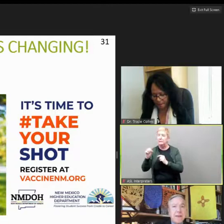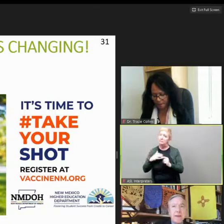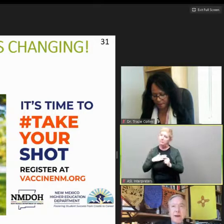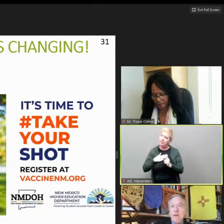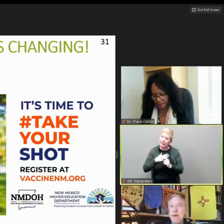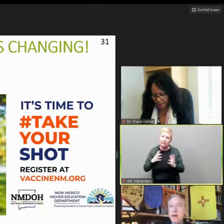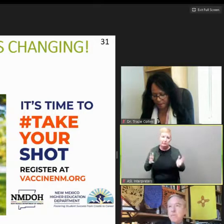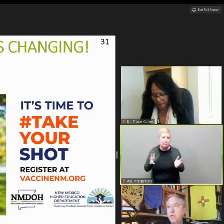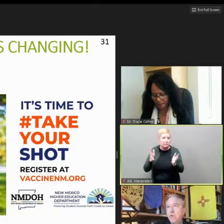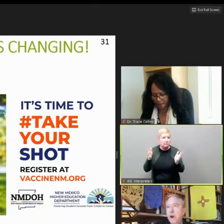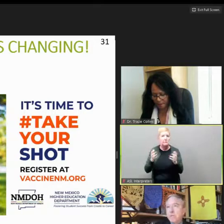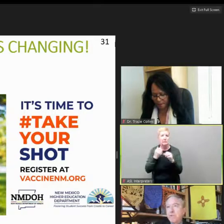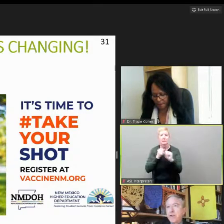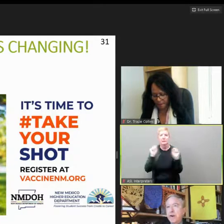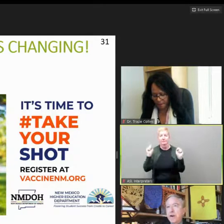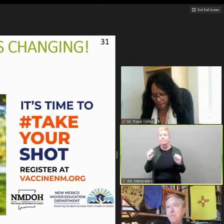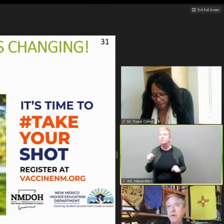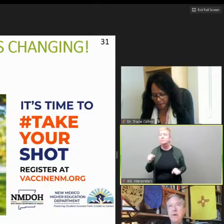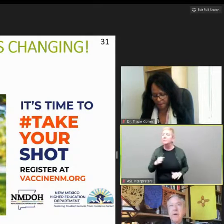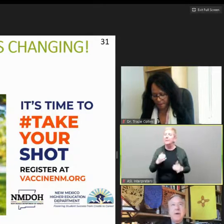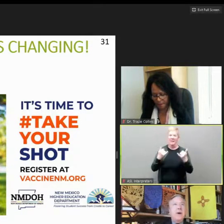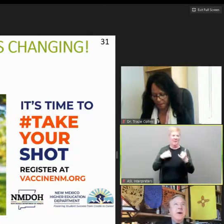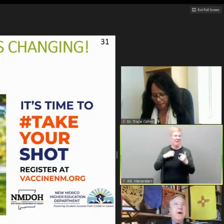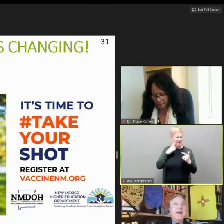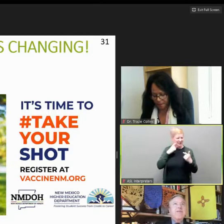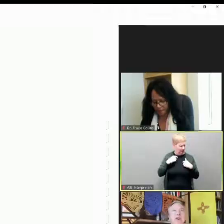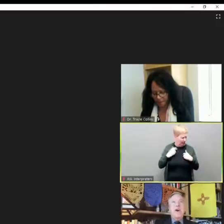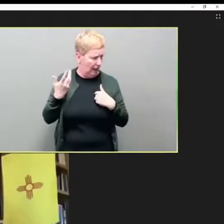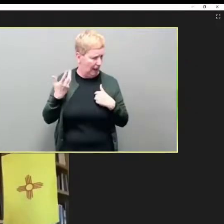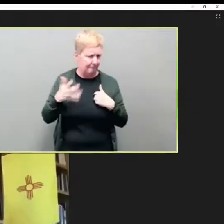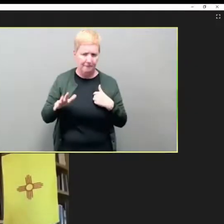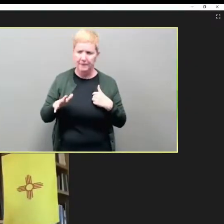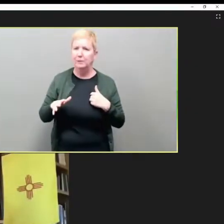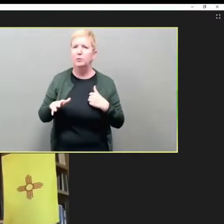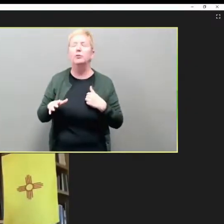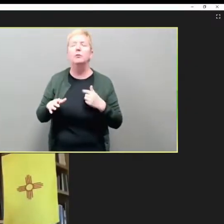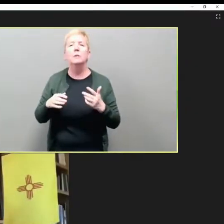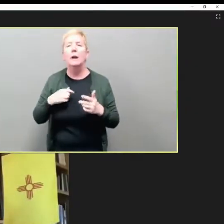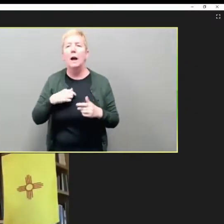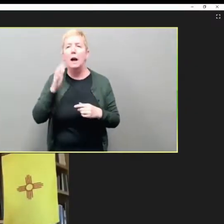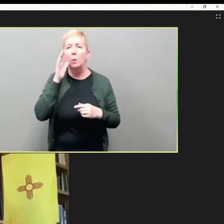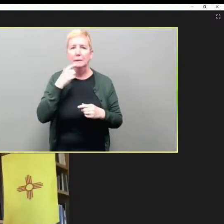that about wraps it up. I guess. I also would say as a primary care physician,